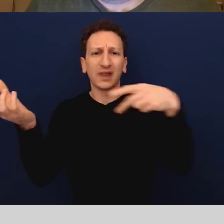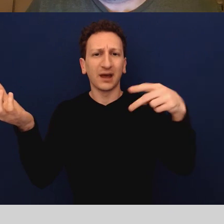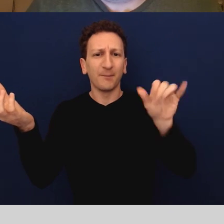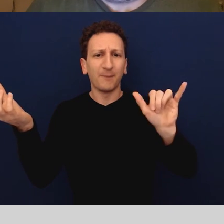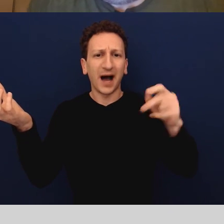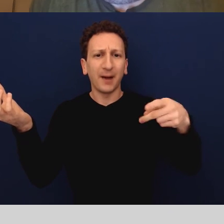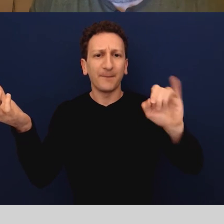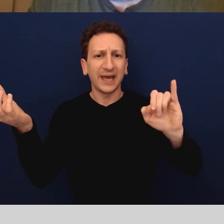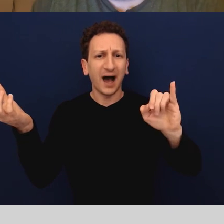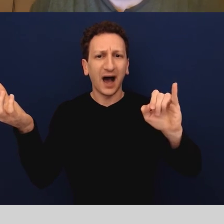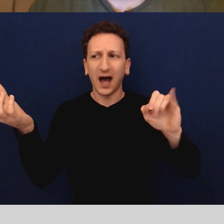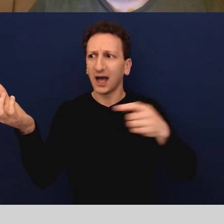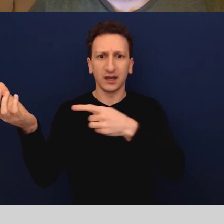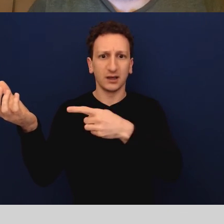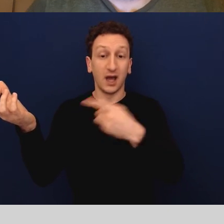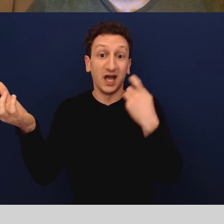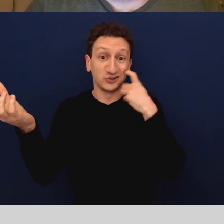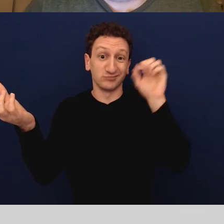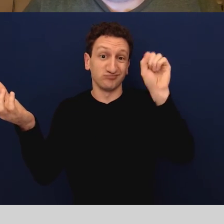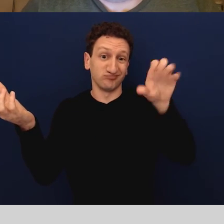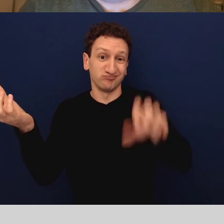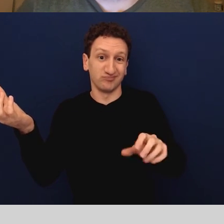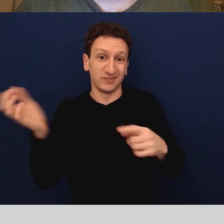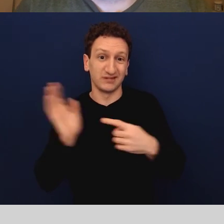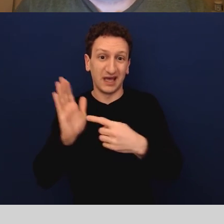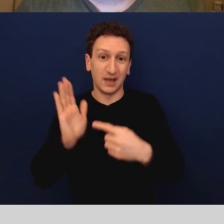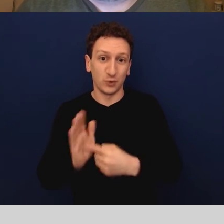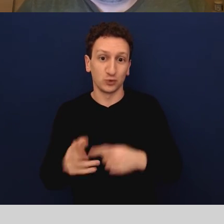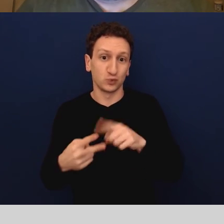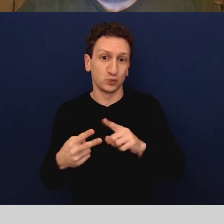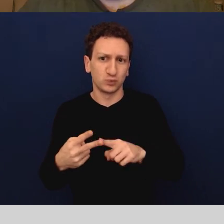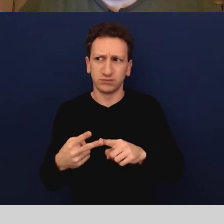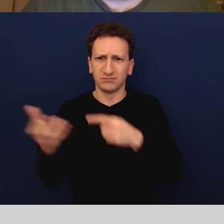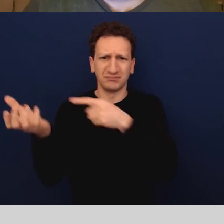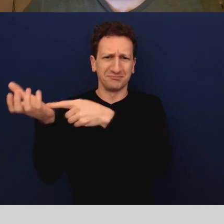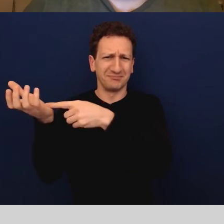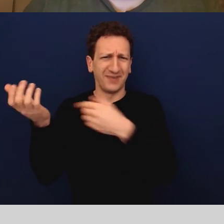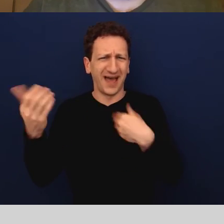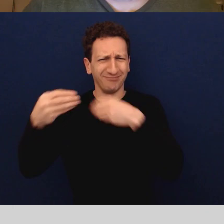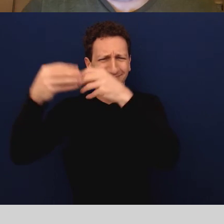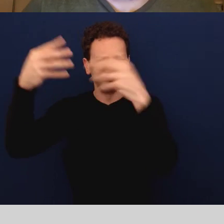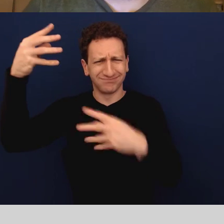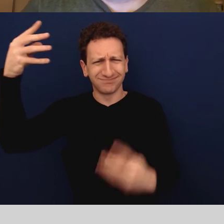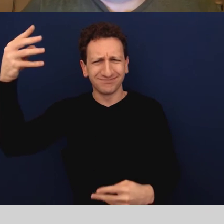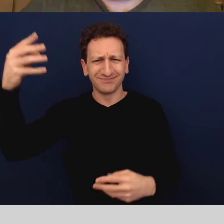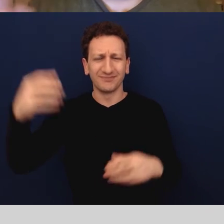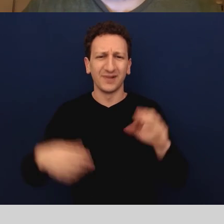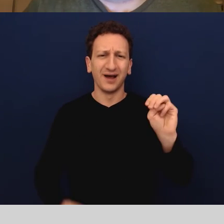I've specified two options here. There's more, there's multi dispatch. And there's probably other options